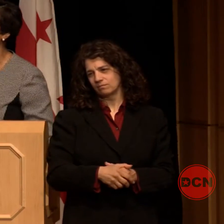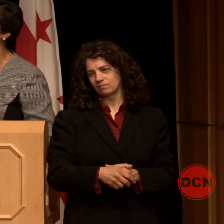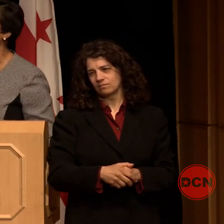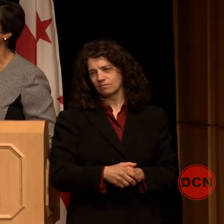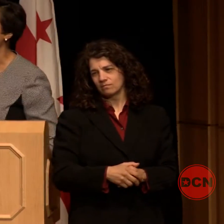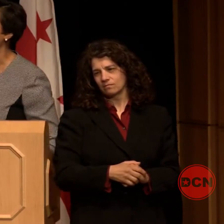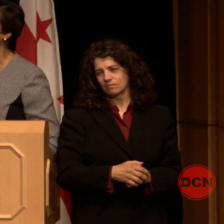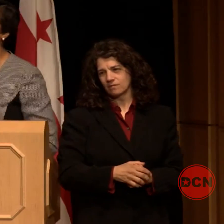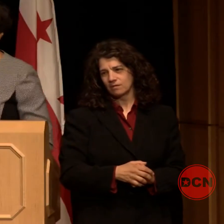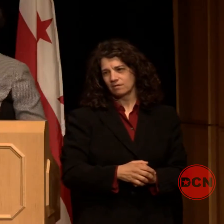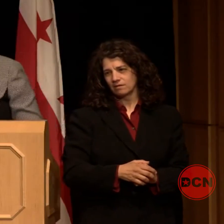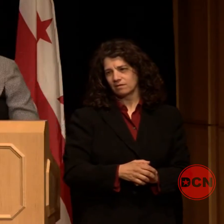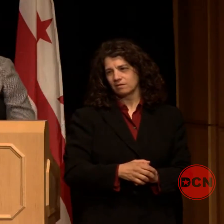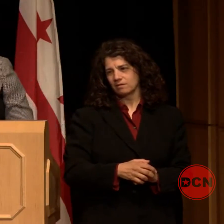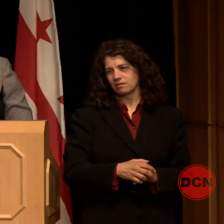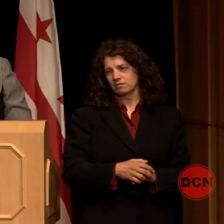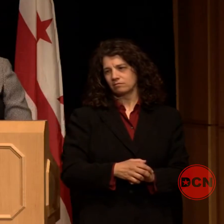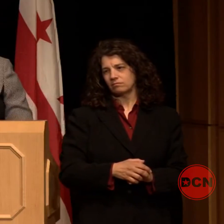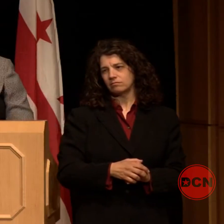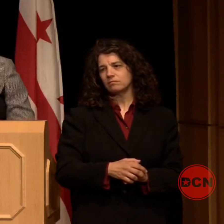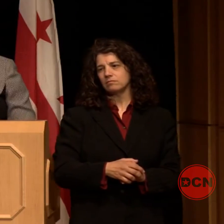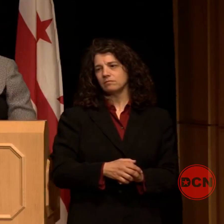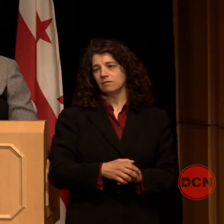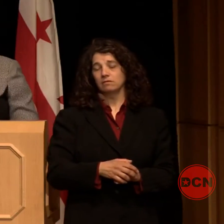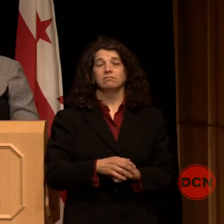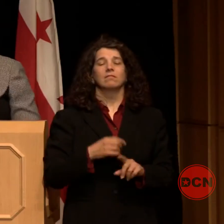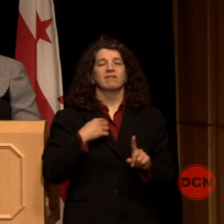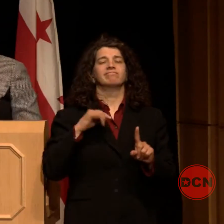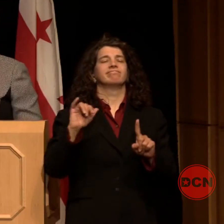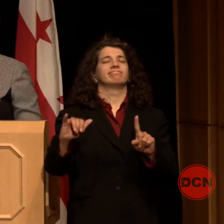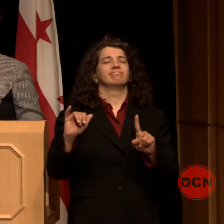DISTRICT OF COLUMBIA CAN'T DO IT ALONE AND THAT IS WHY WE ARE SO